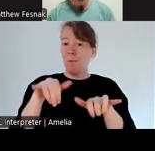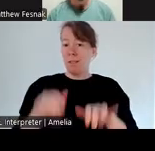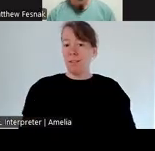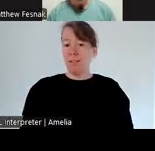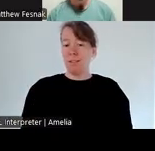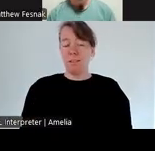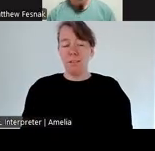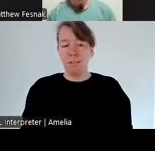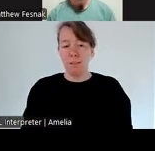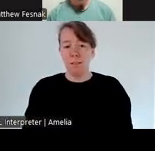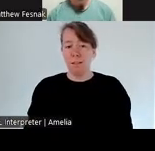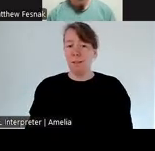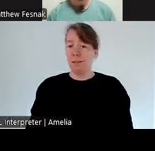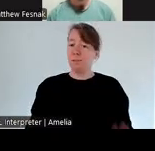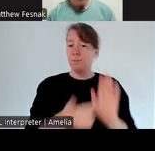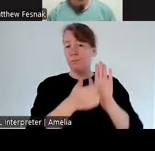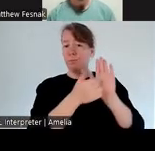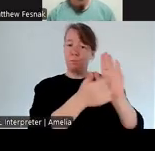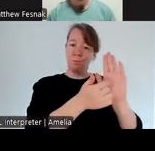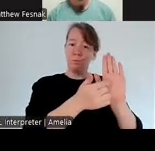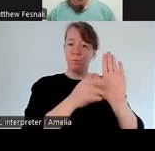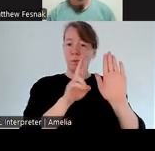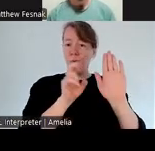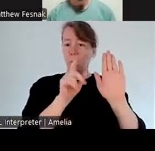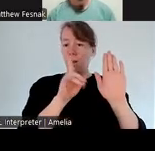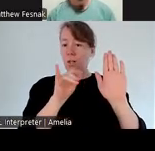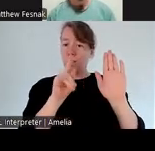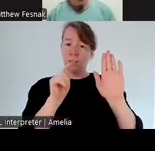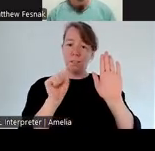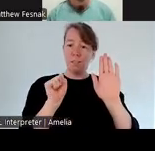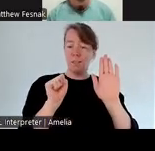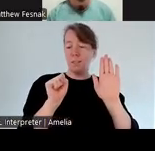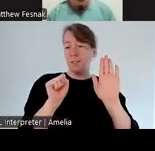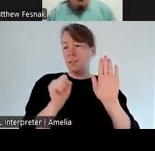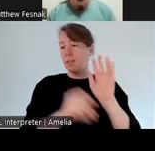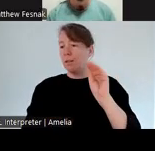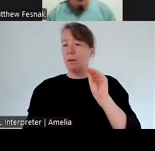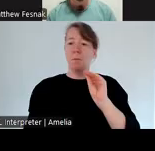making Robarts more, um, familiar and comfortable